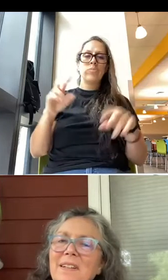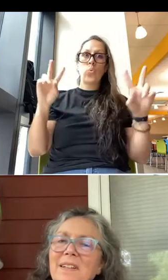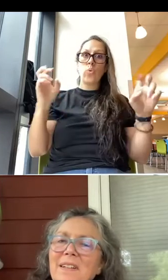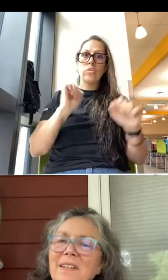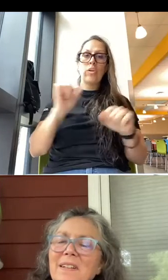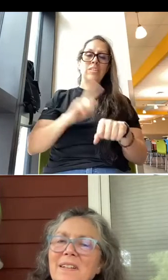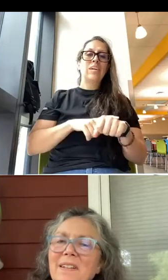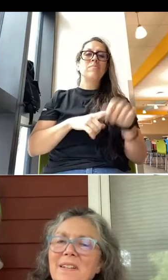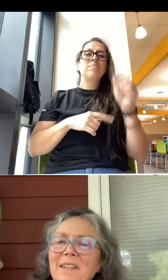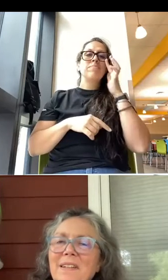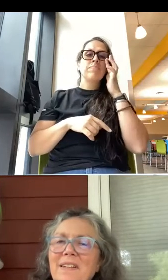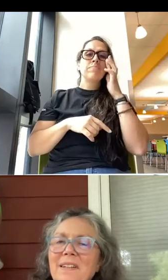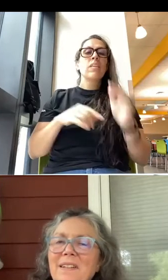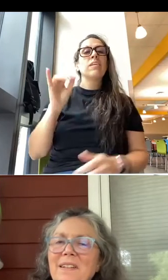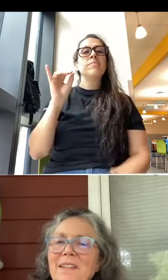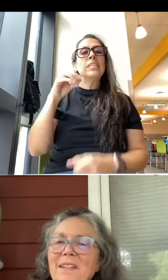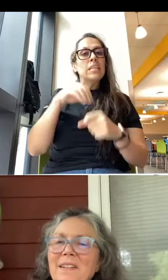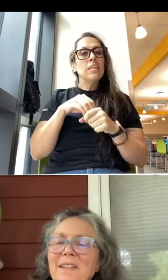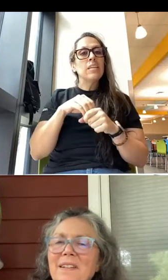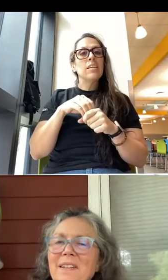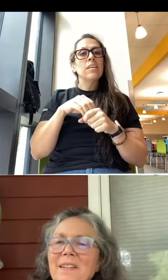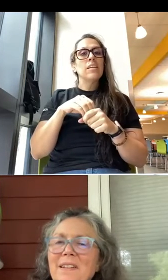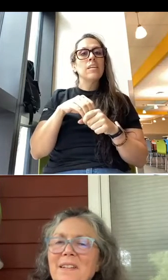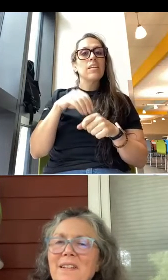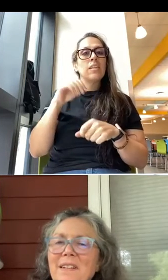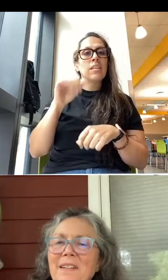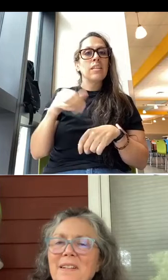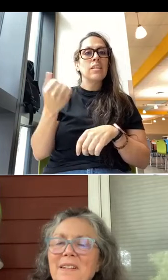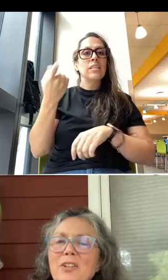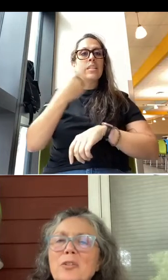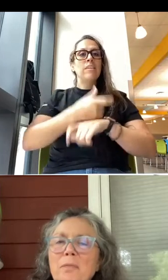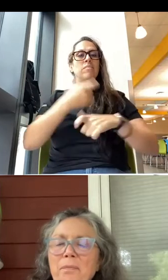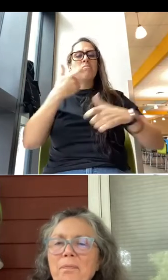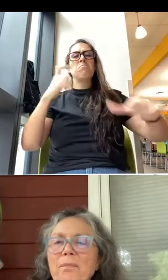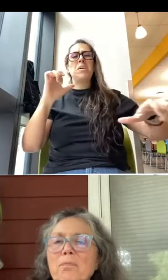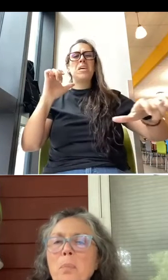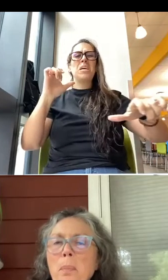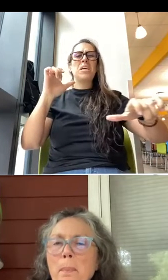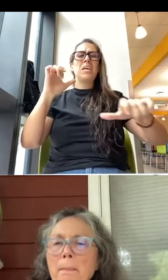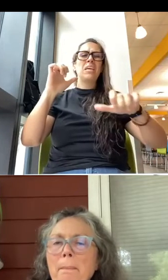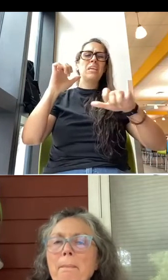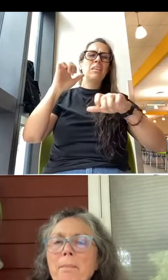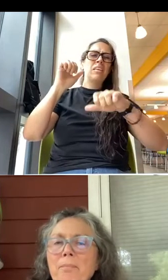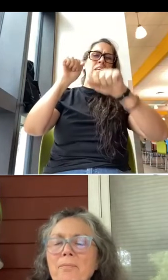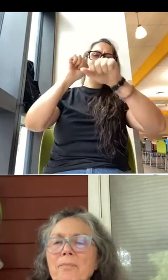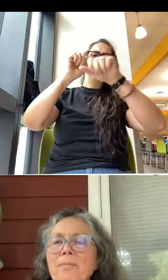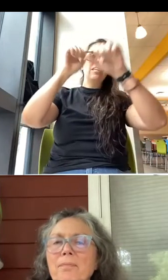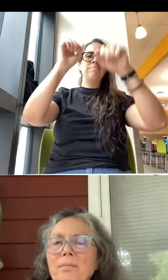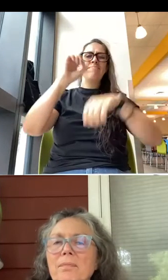like in the days before the big empires in China, like the people of the central plains, like,